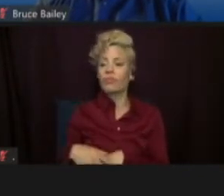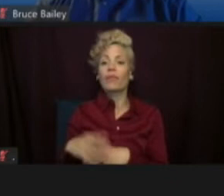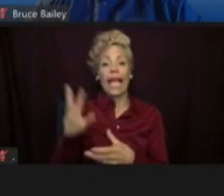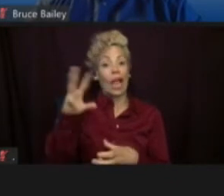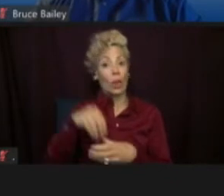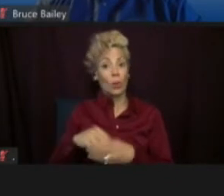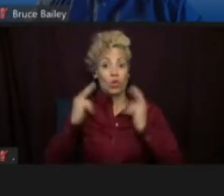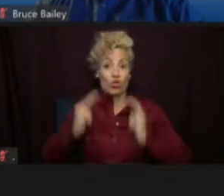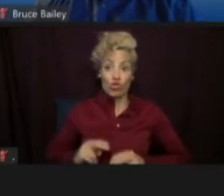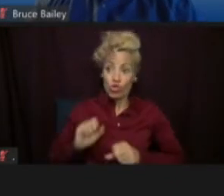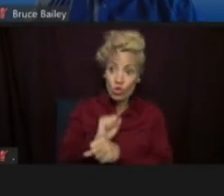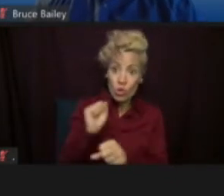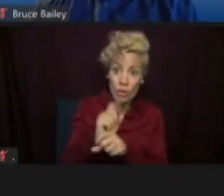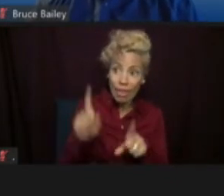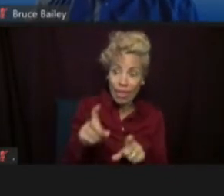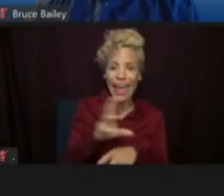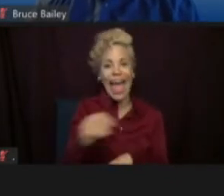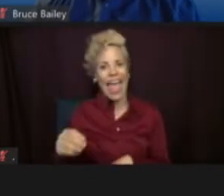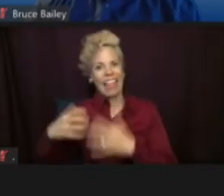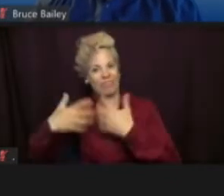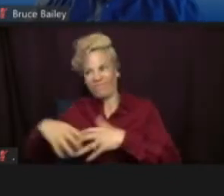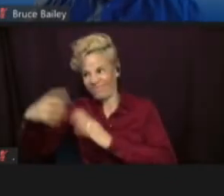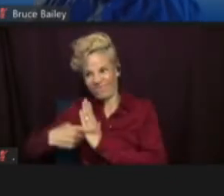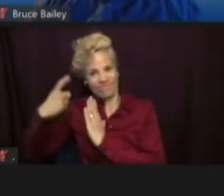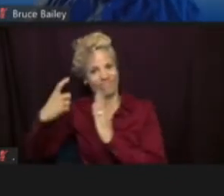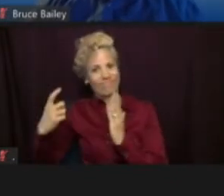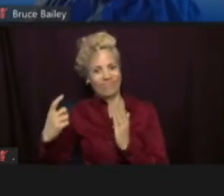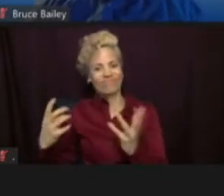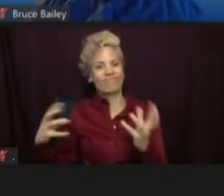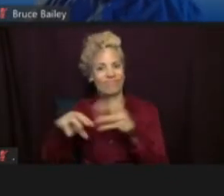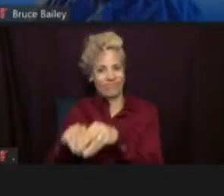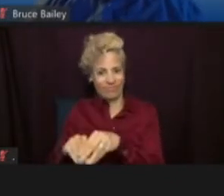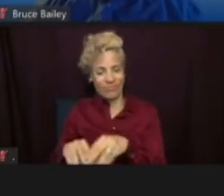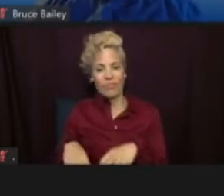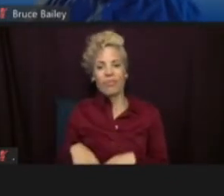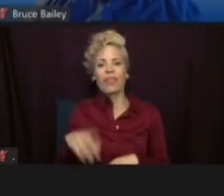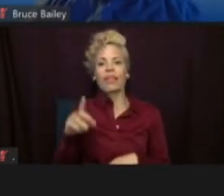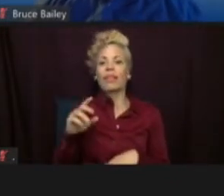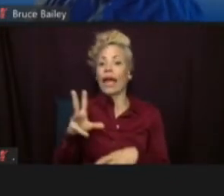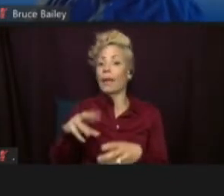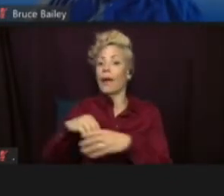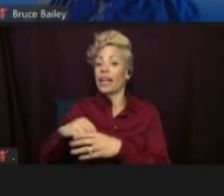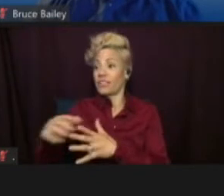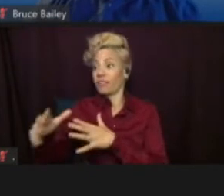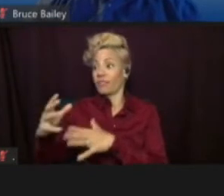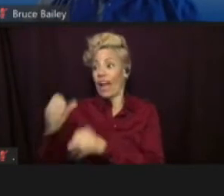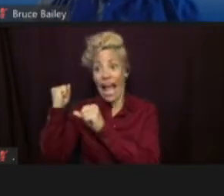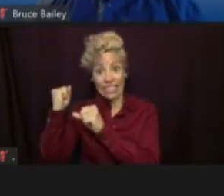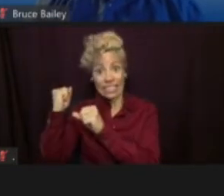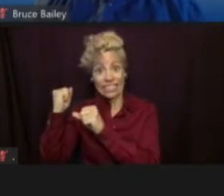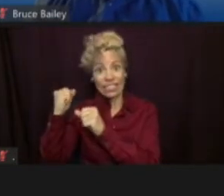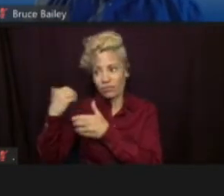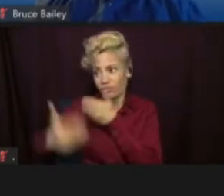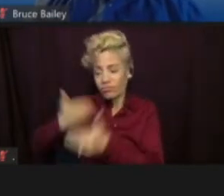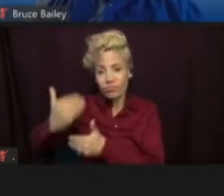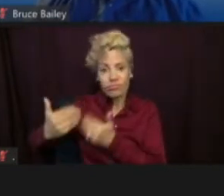This combines the fast evaluation of automated testing and the human judgment of manual testing.